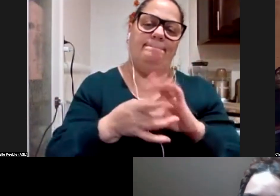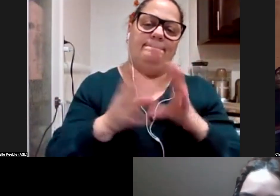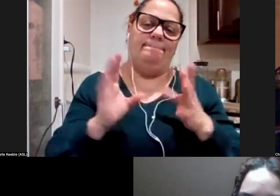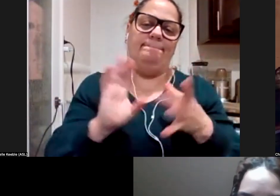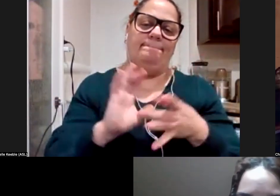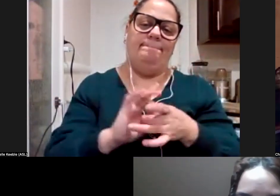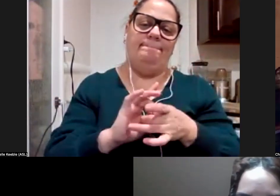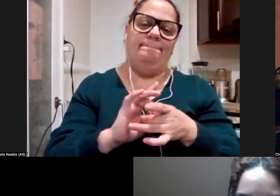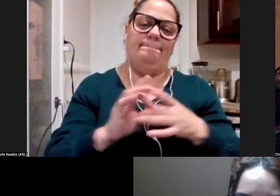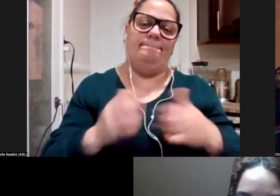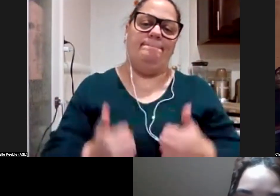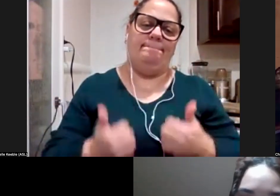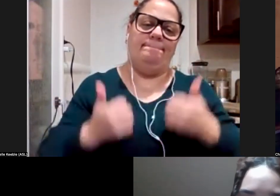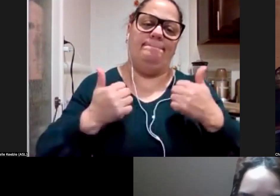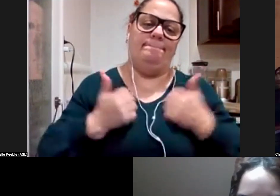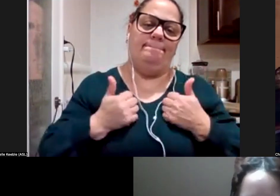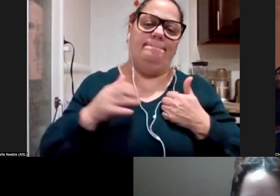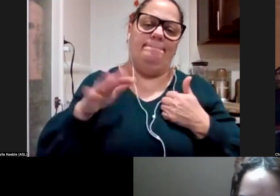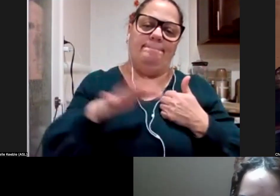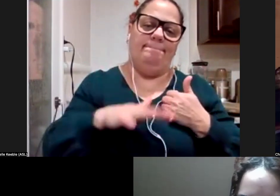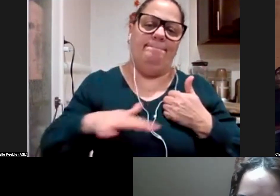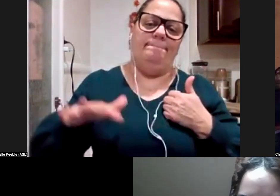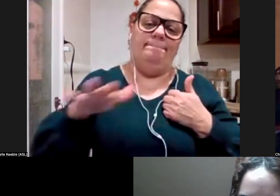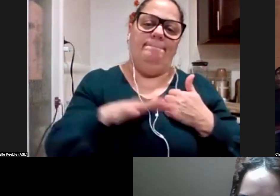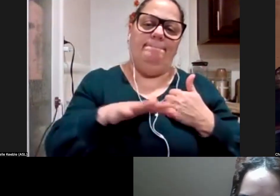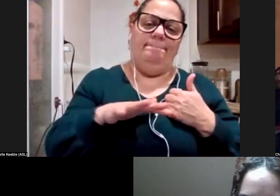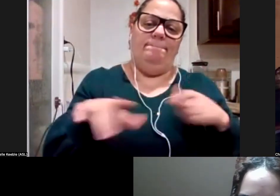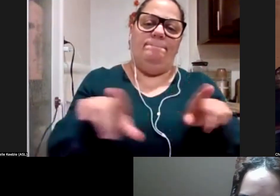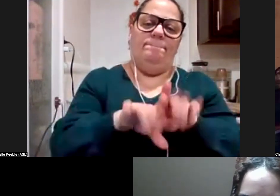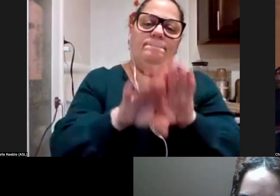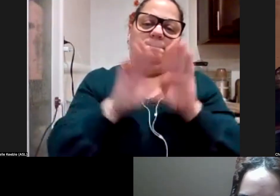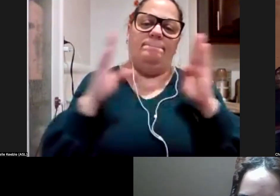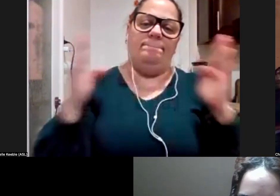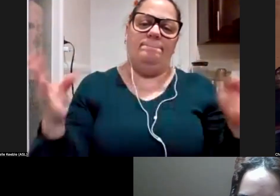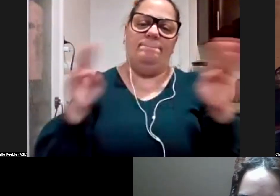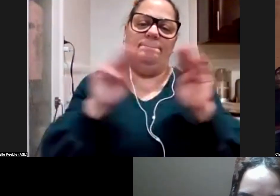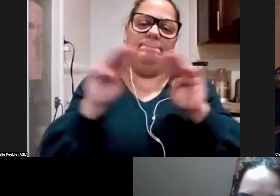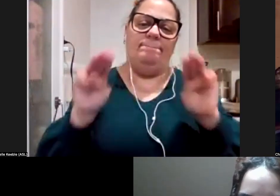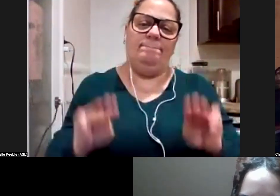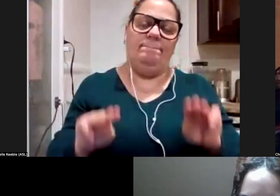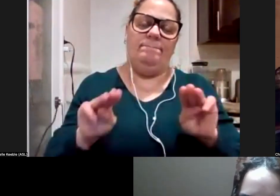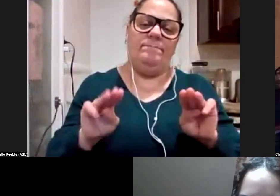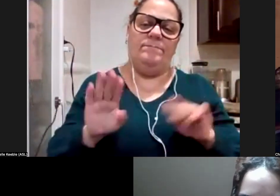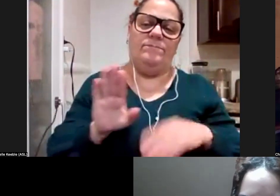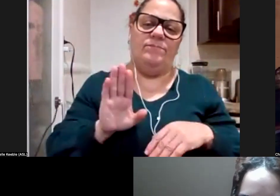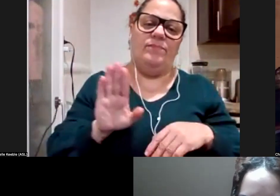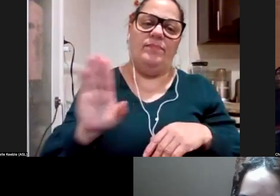who lives in the local community who was there for the opening of the exhibit so that uh people could